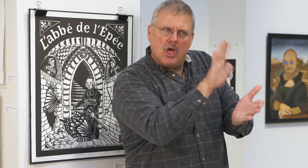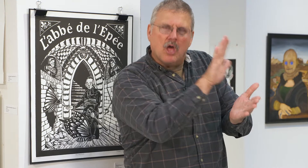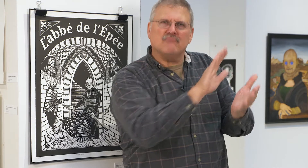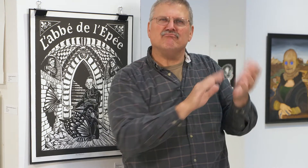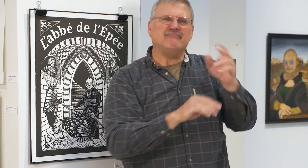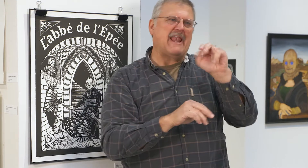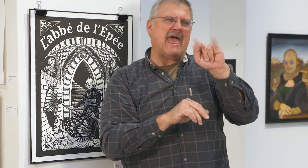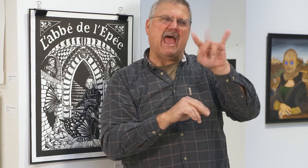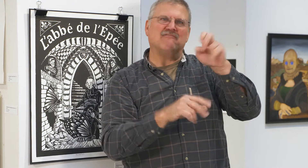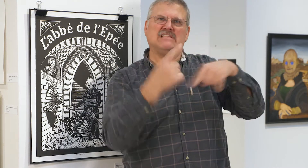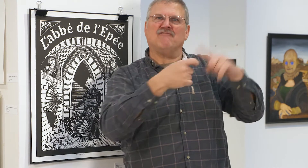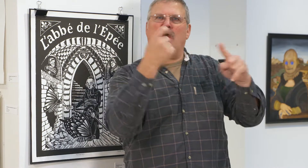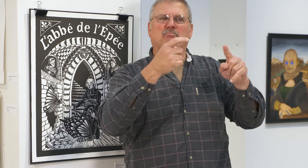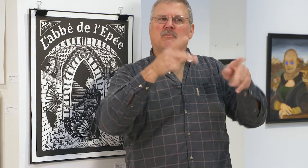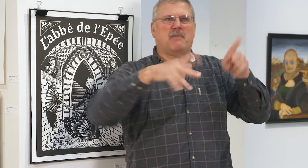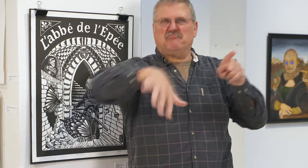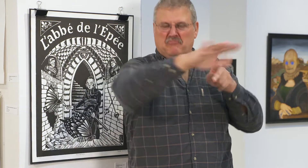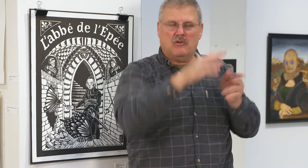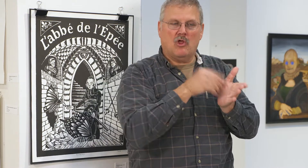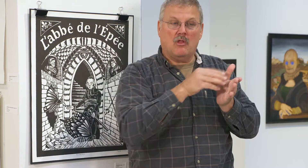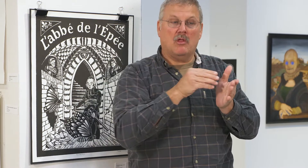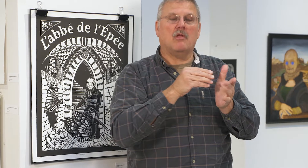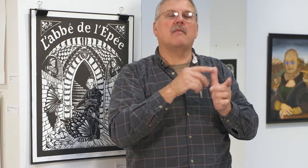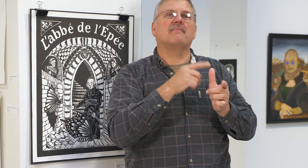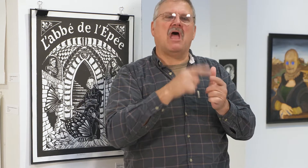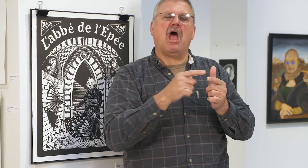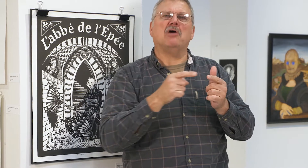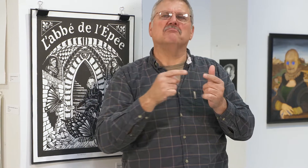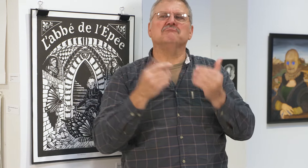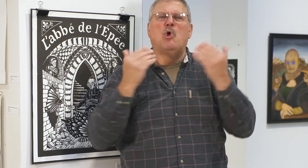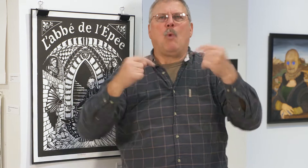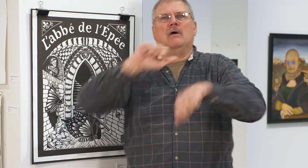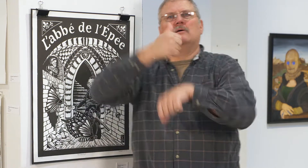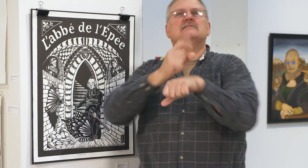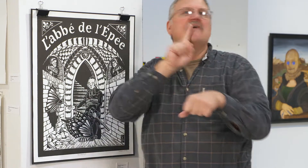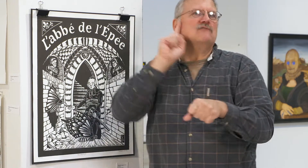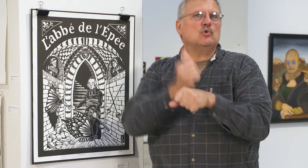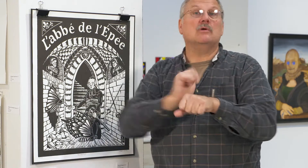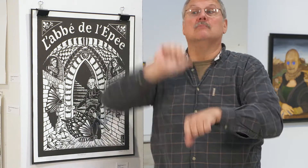and went on to establish a school for the deaf. That's why it's called "Breakthrough."